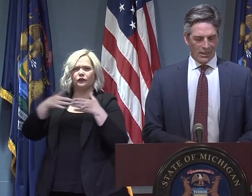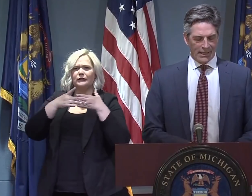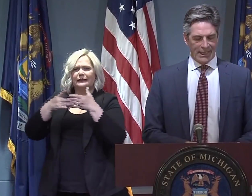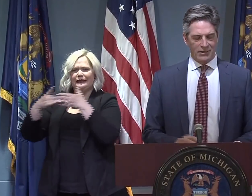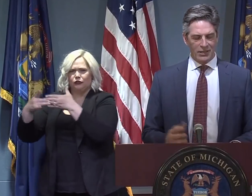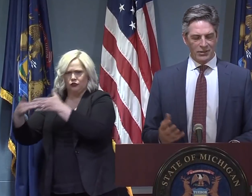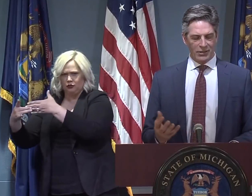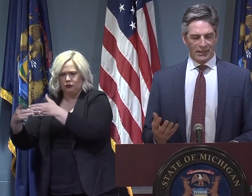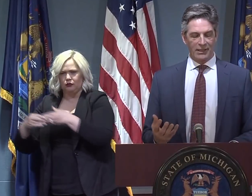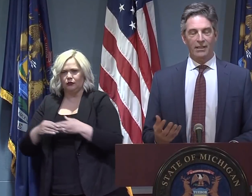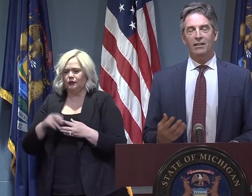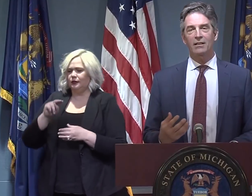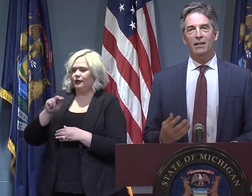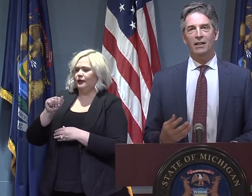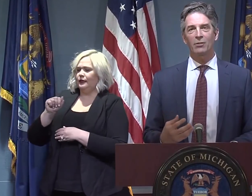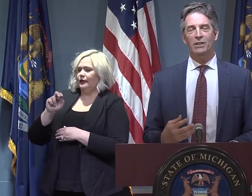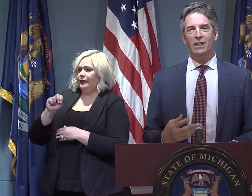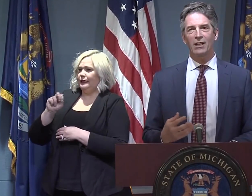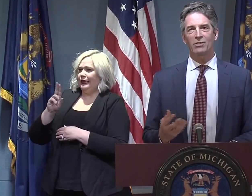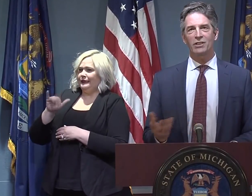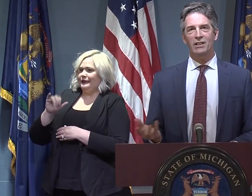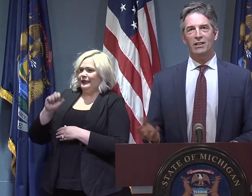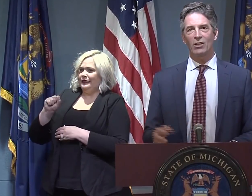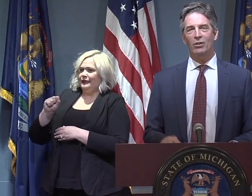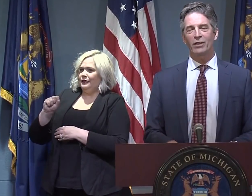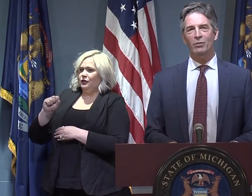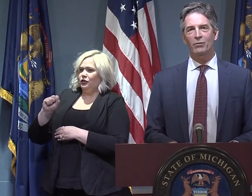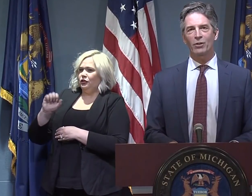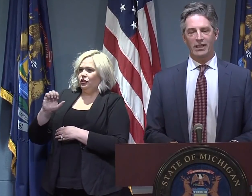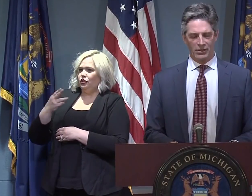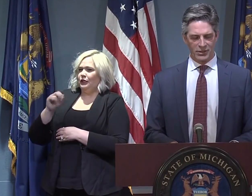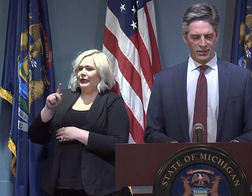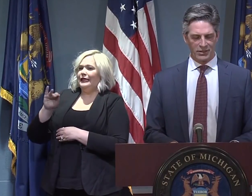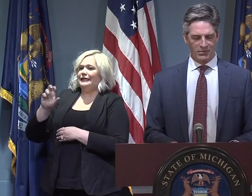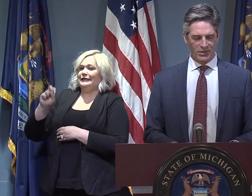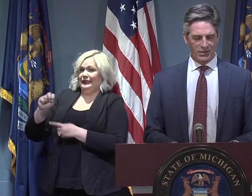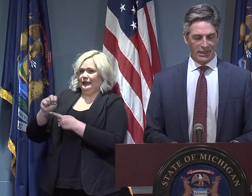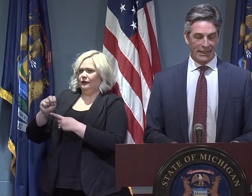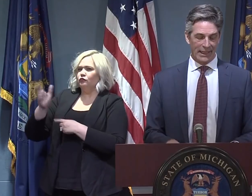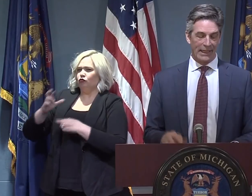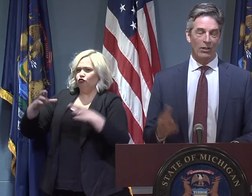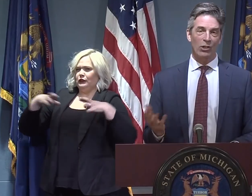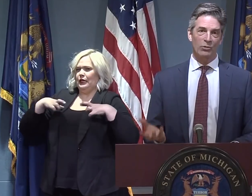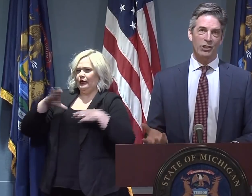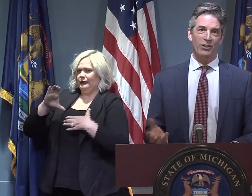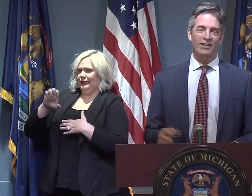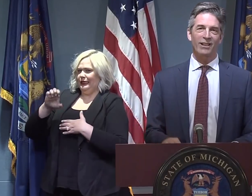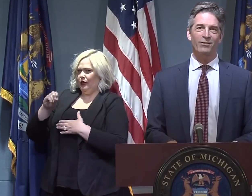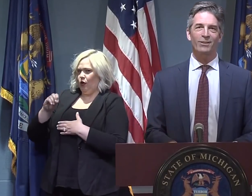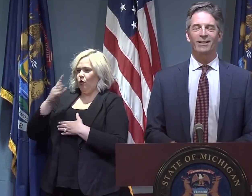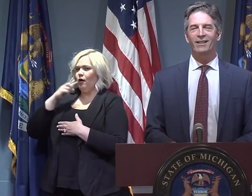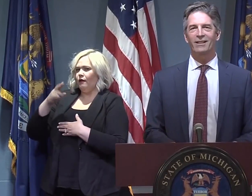LEADERS THAT WILL BE SHOWN ON THE NEXT FEW SLIDES.